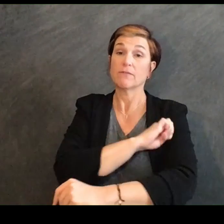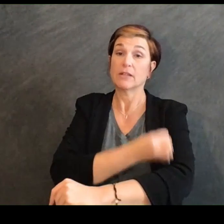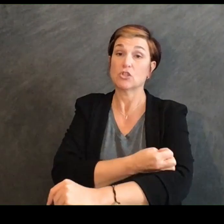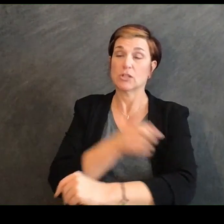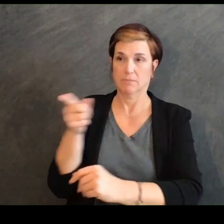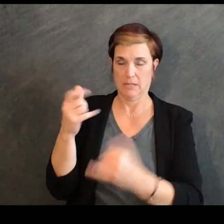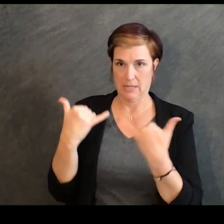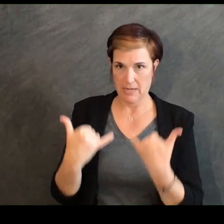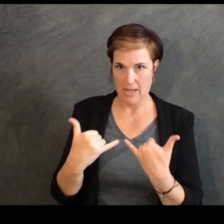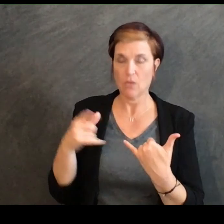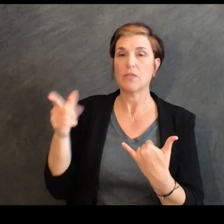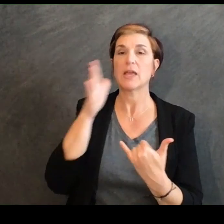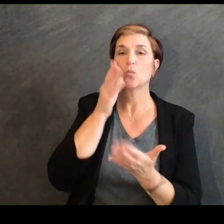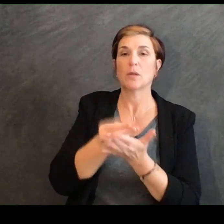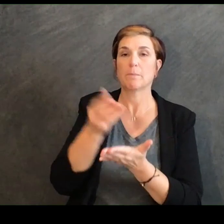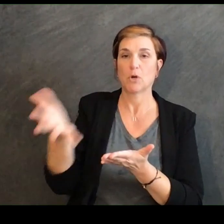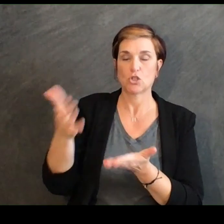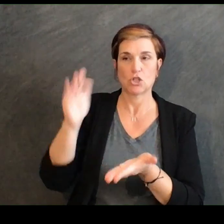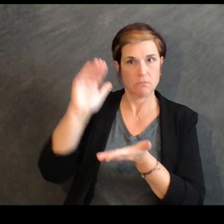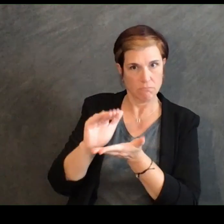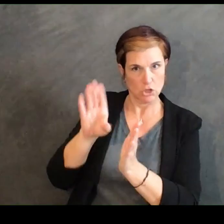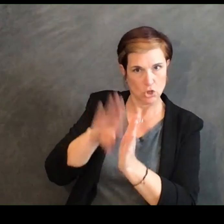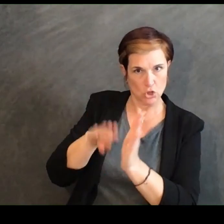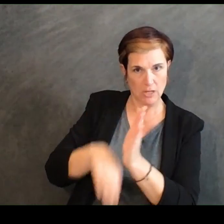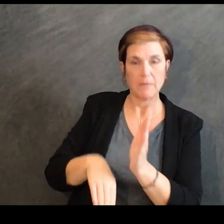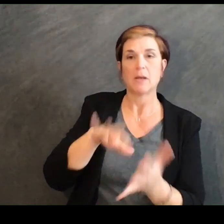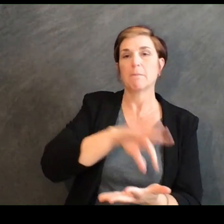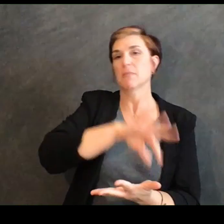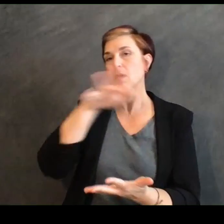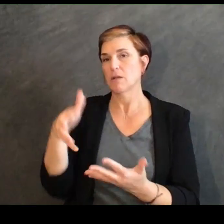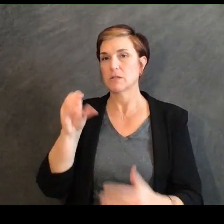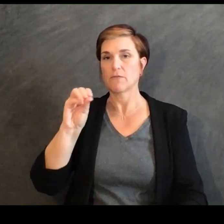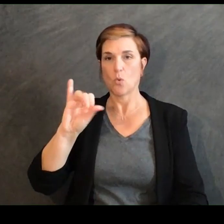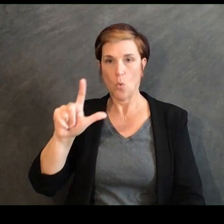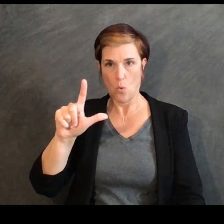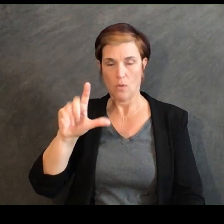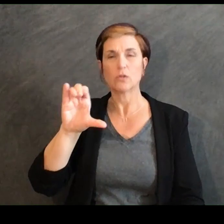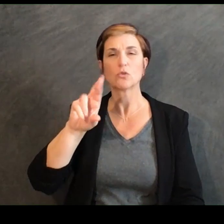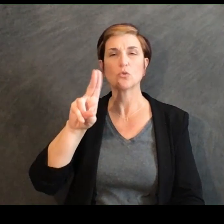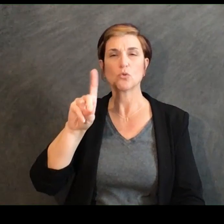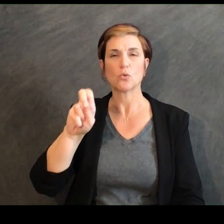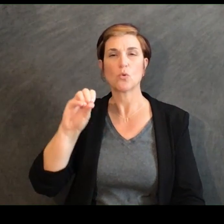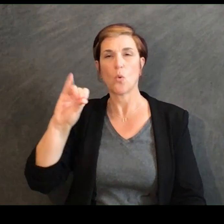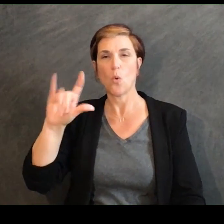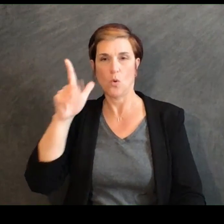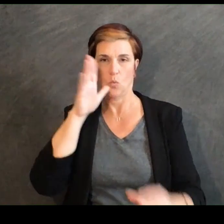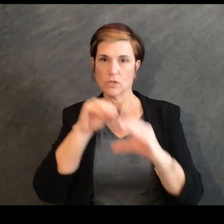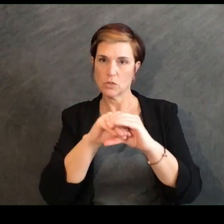price large quantities of crude oil for storage in the US strategic reserve